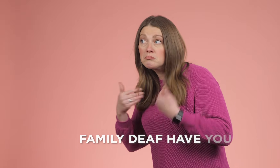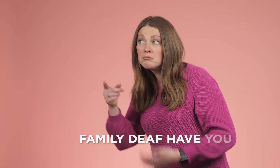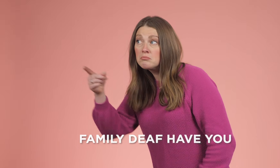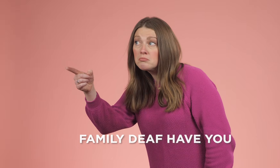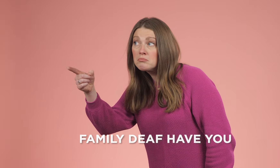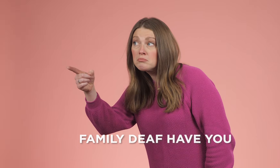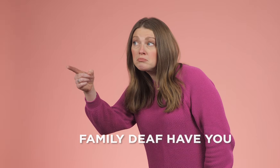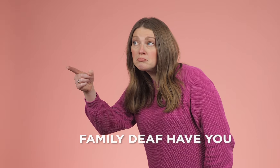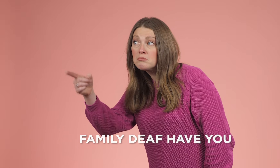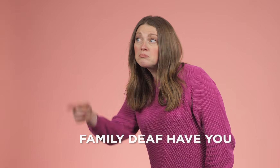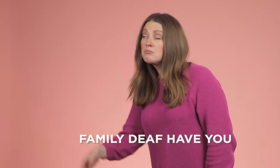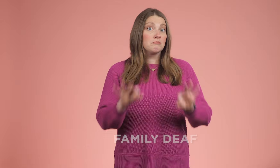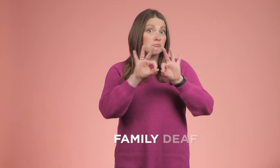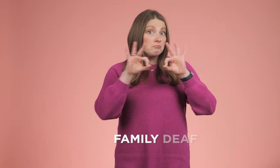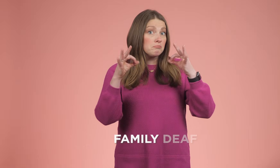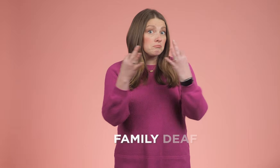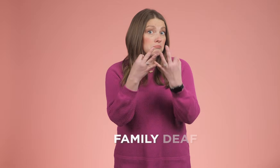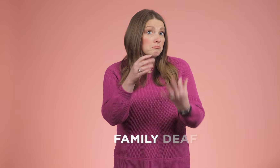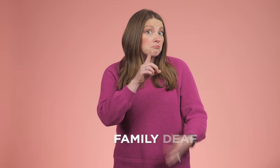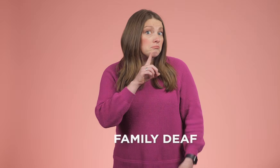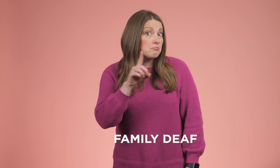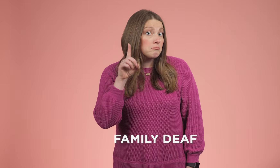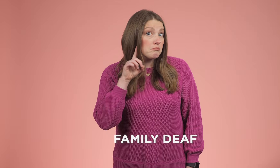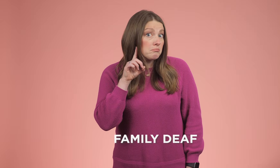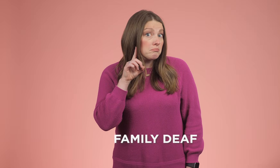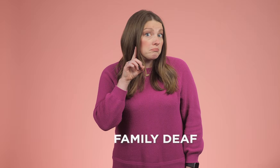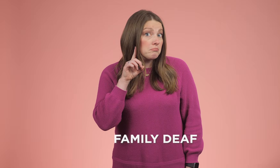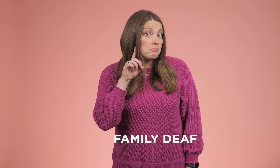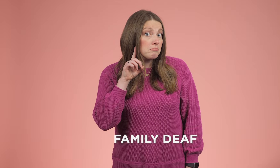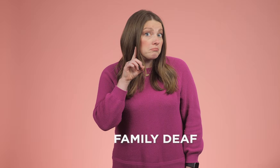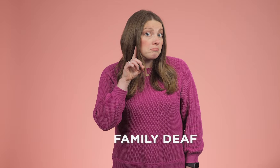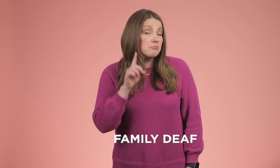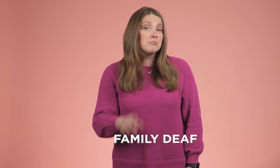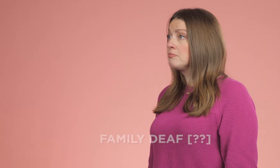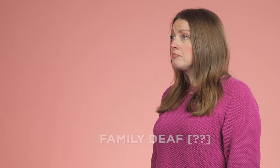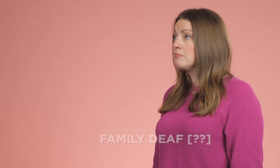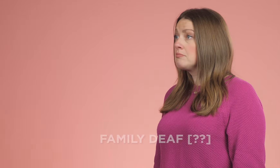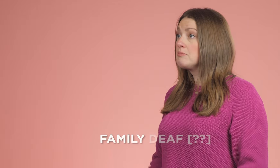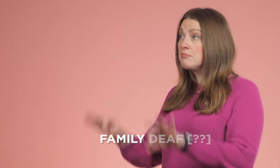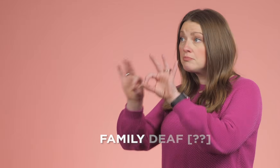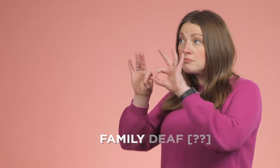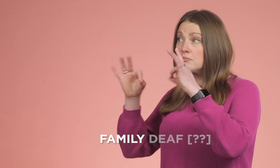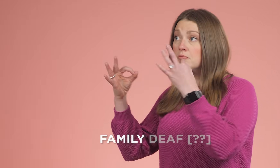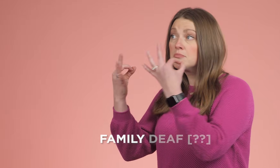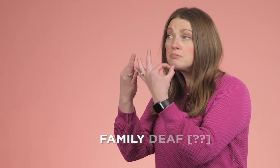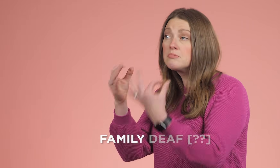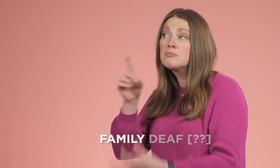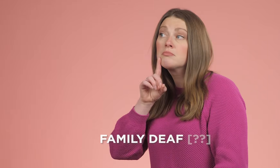have you? Or family deaf or family?